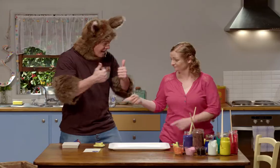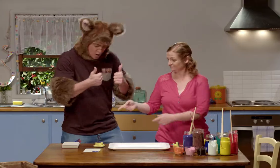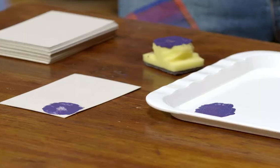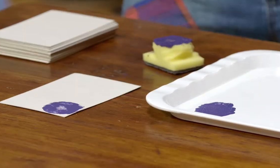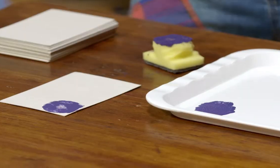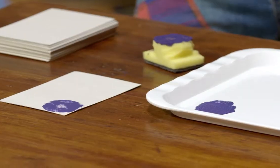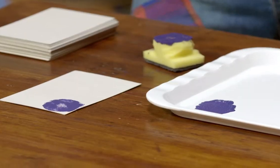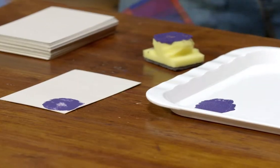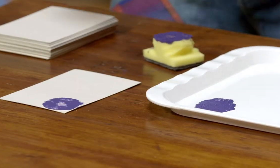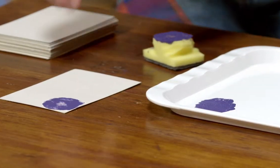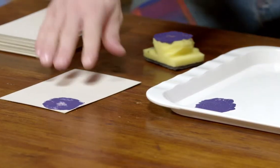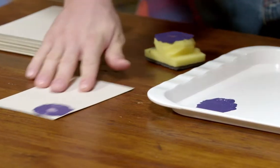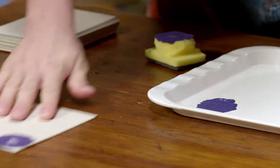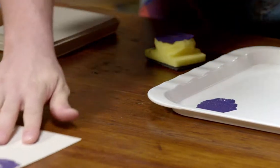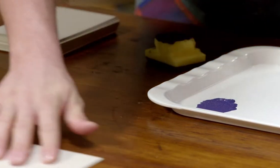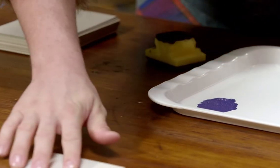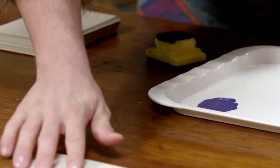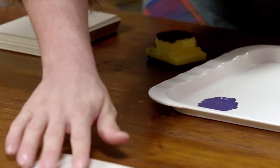Oh yeah. Okay.